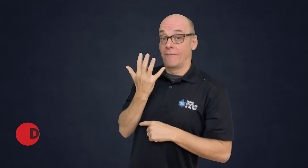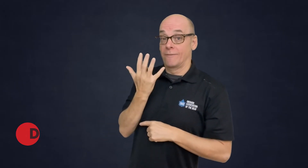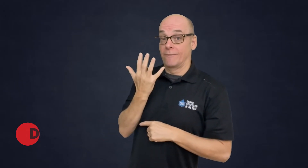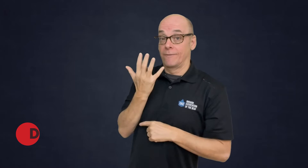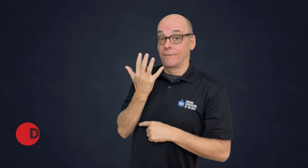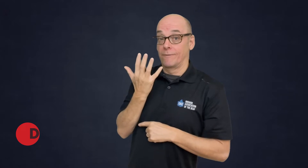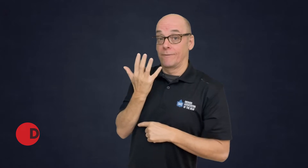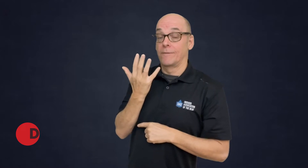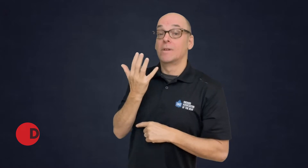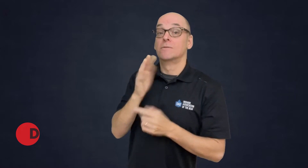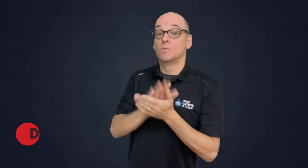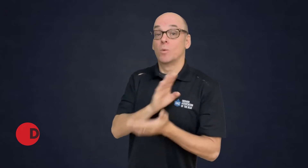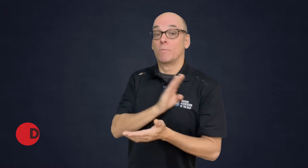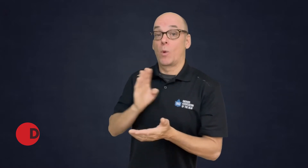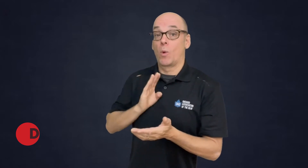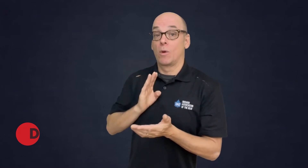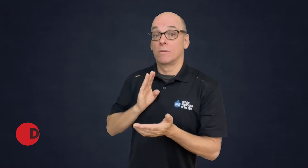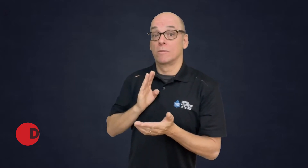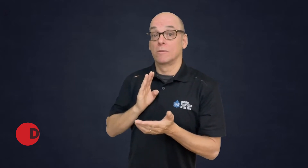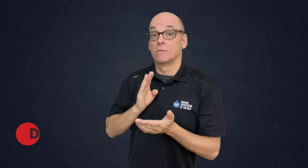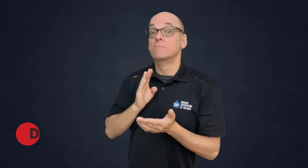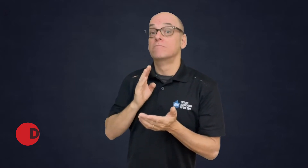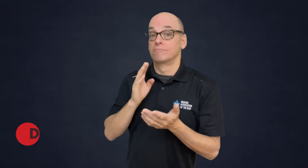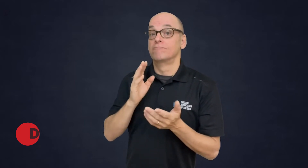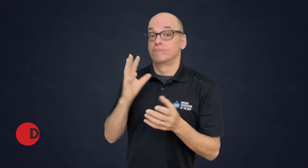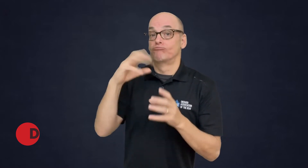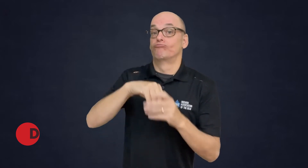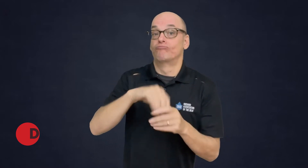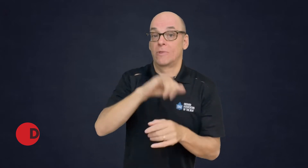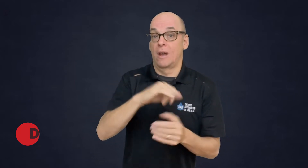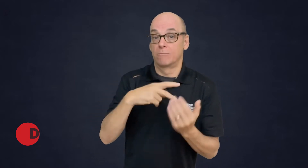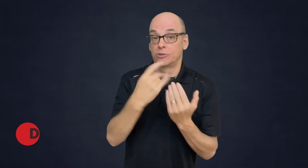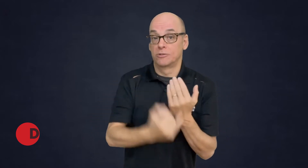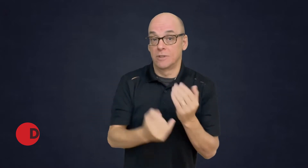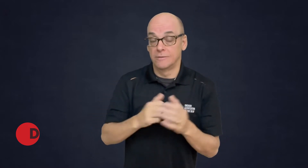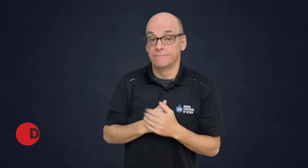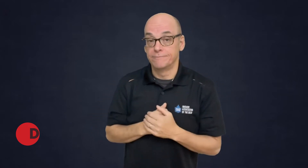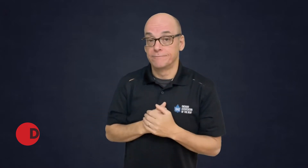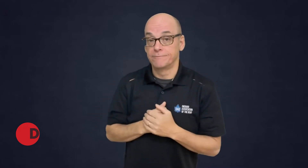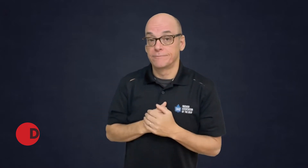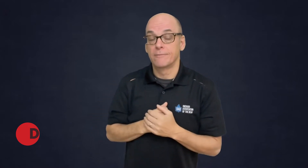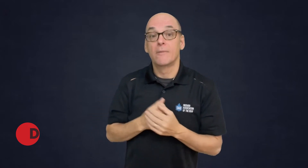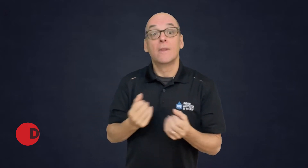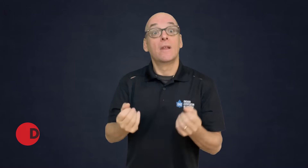five school boards are involved in that project.